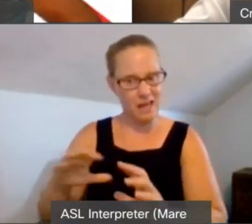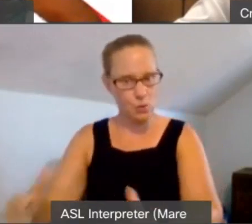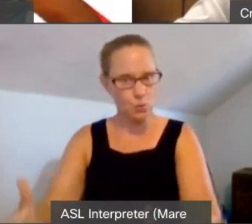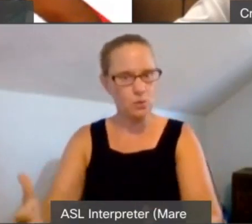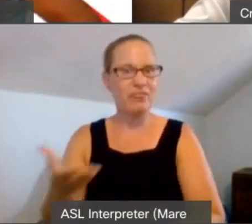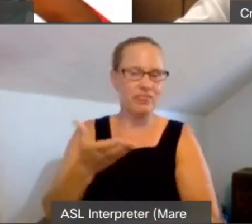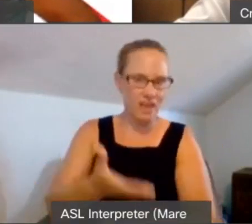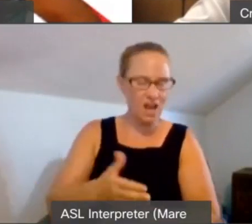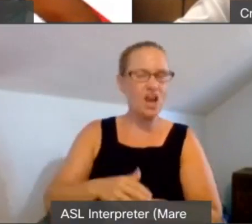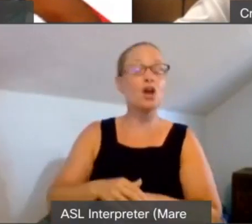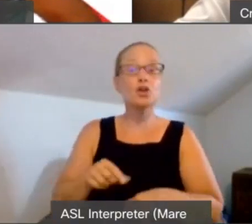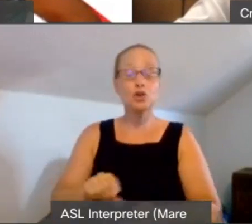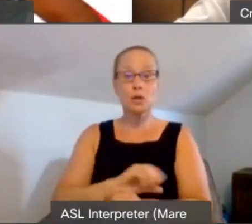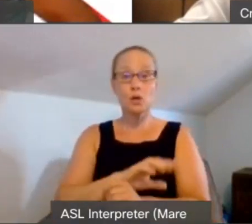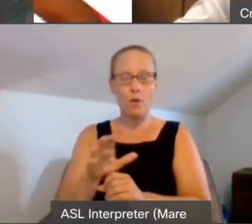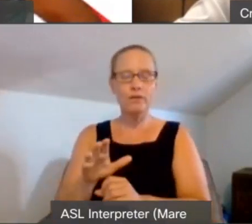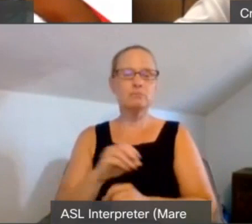and during COVID it was an online HEAT group.